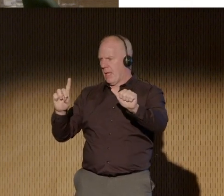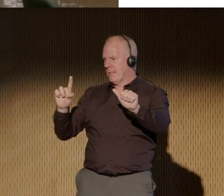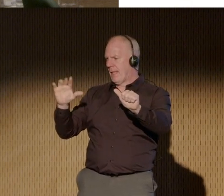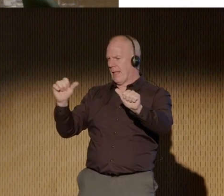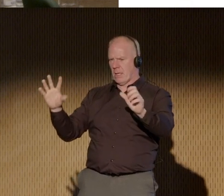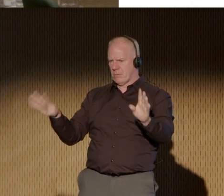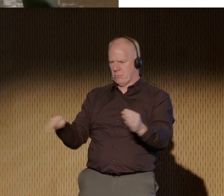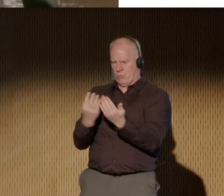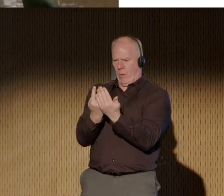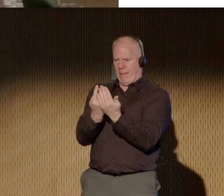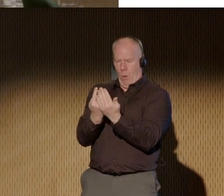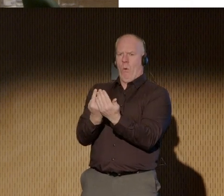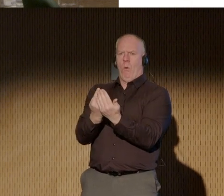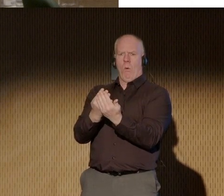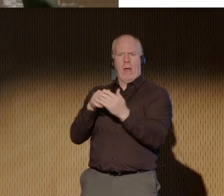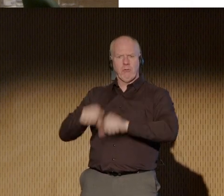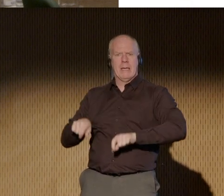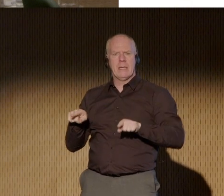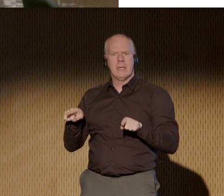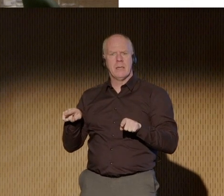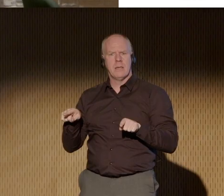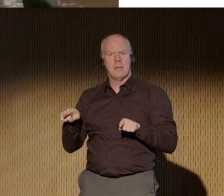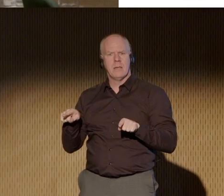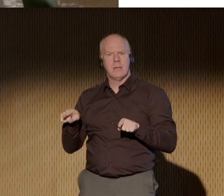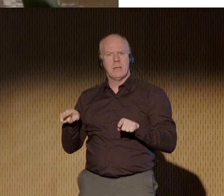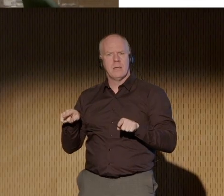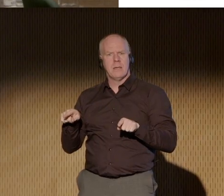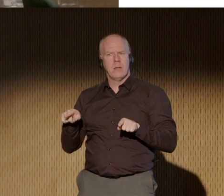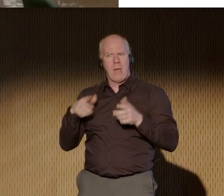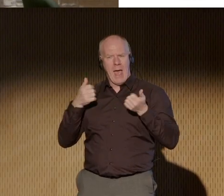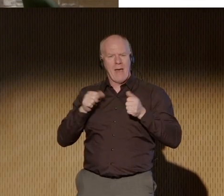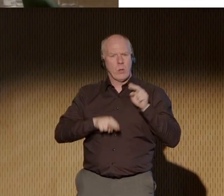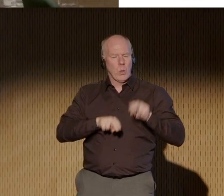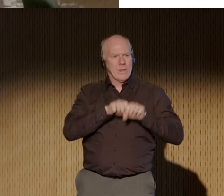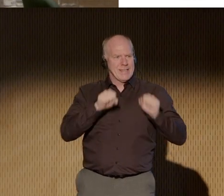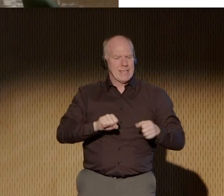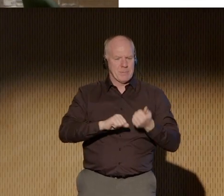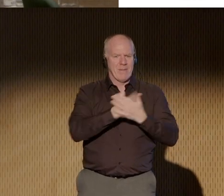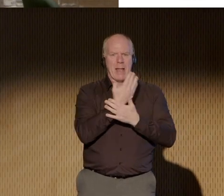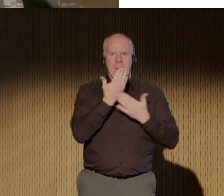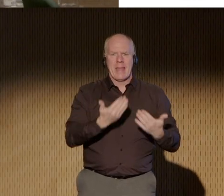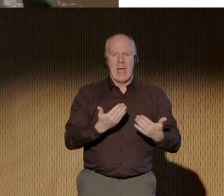what Olive said—for me, we’re bringing in new systems right now to replace systems,